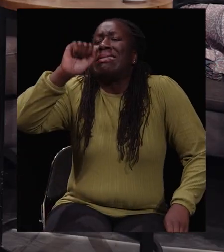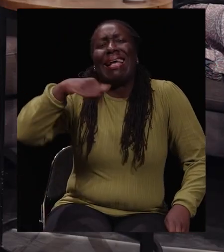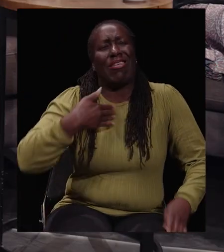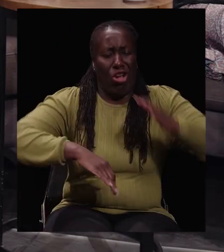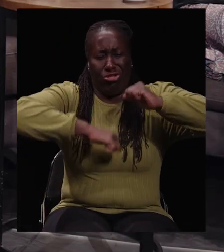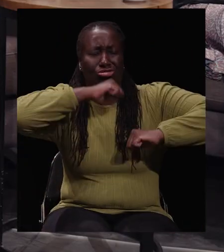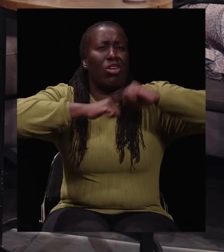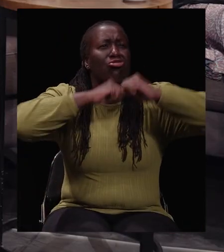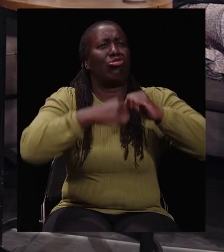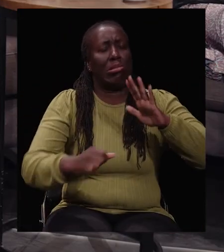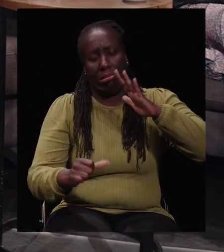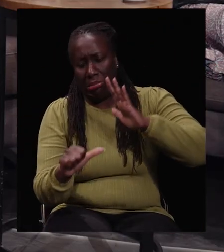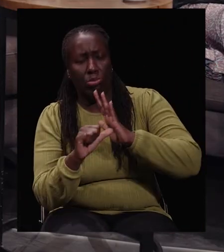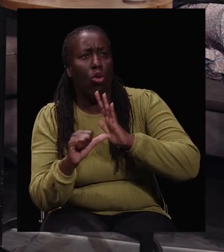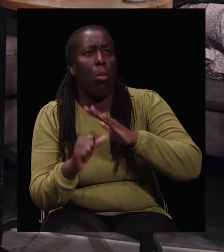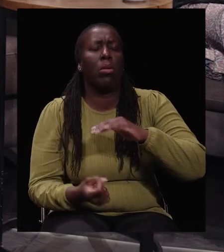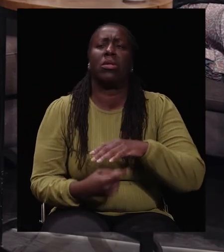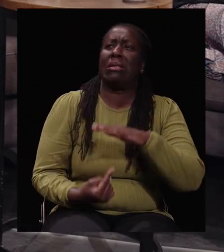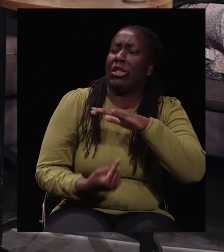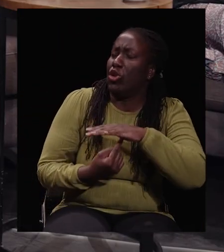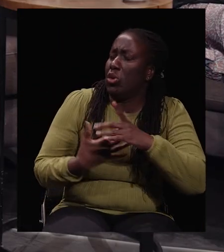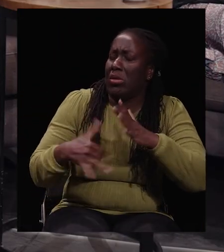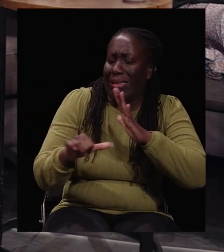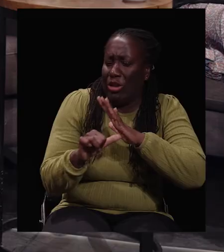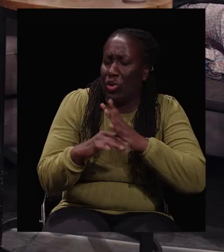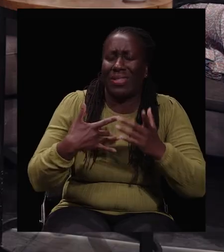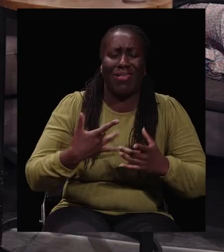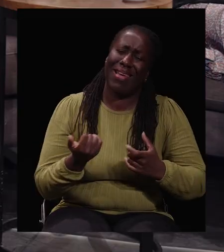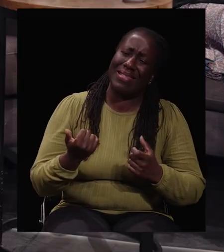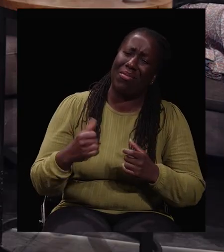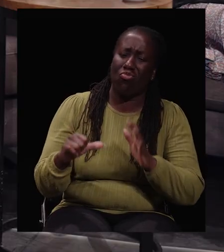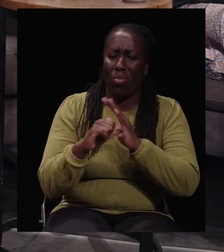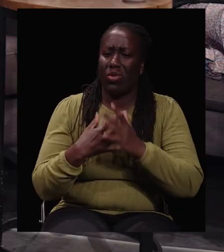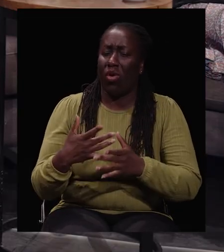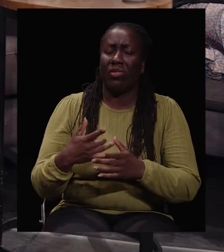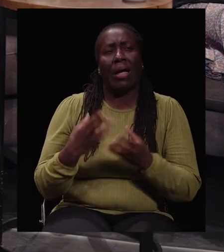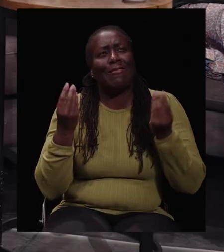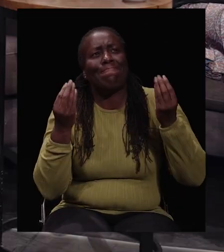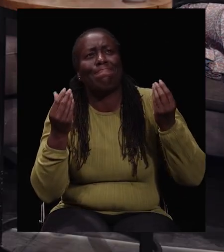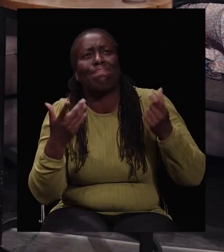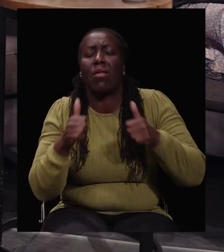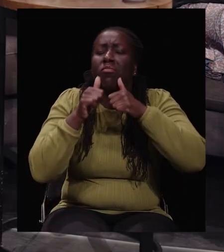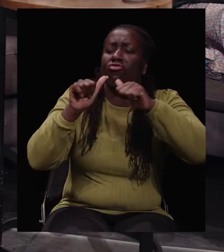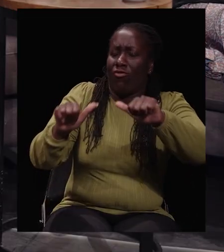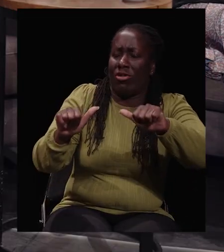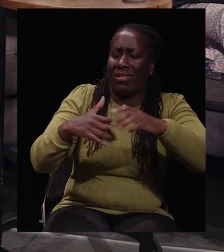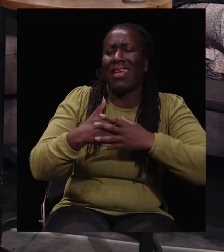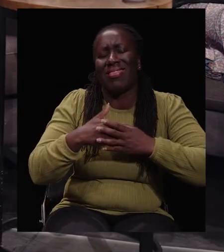from the other side, definitely there's issues of taste. So that narrow sort of layer of people